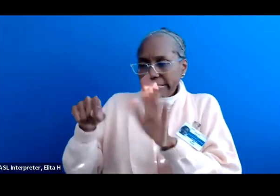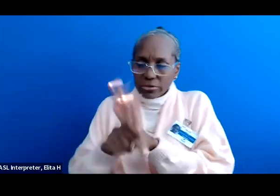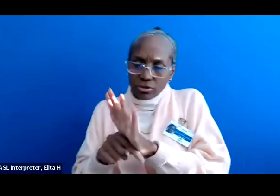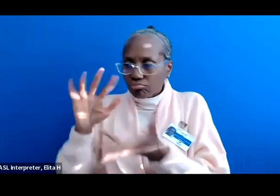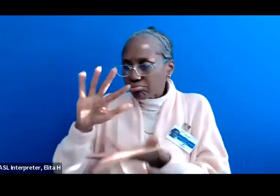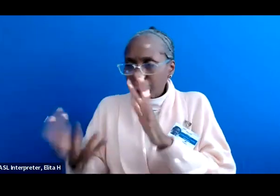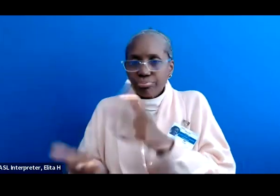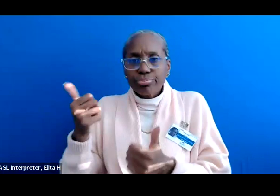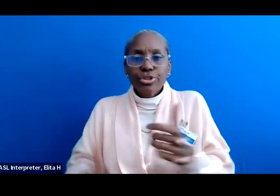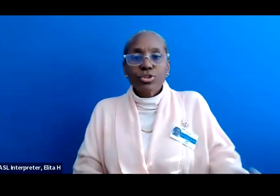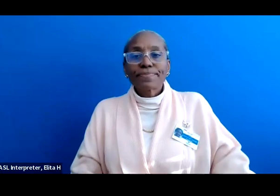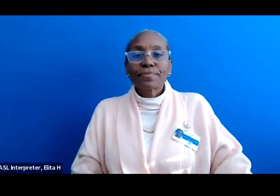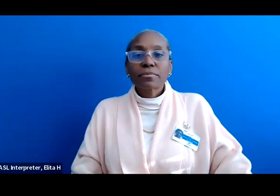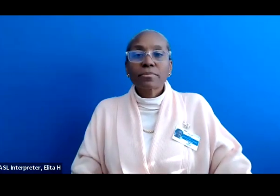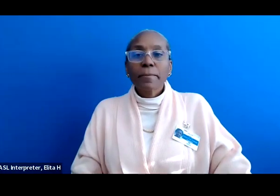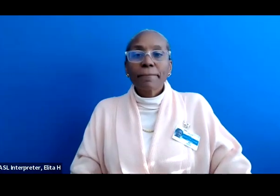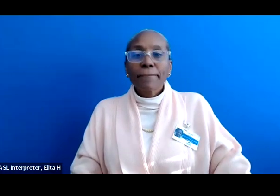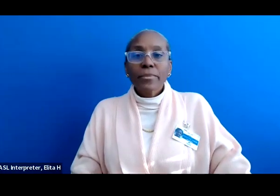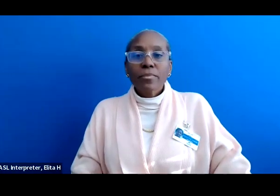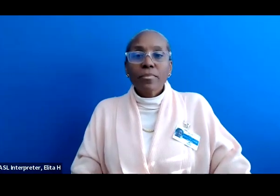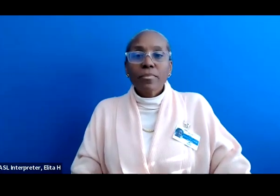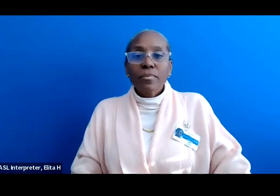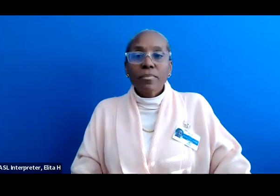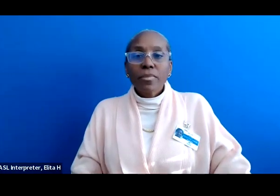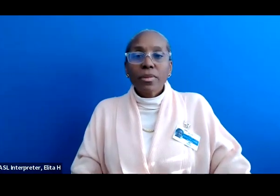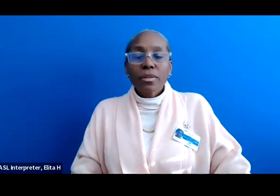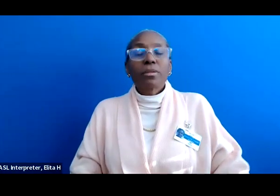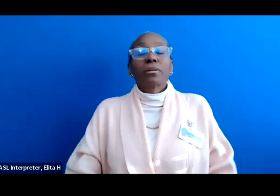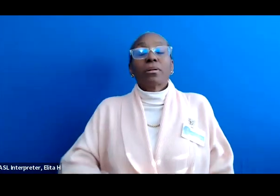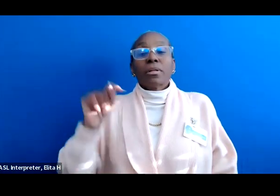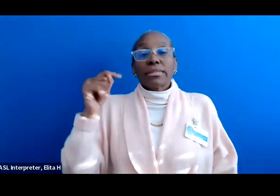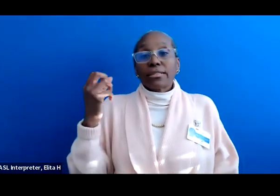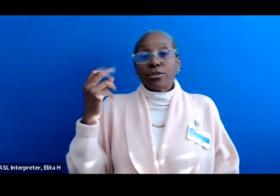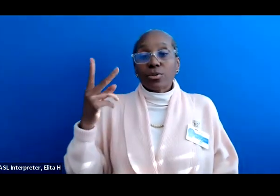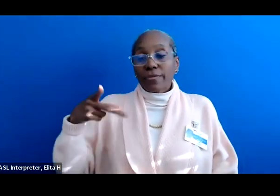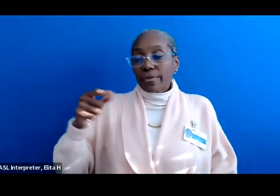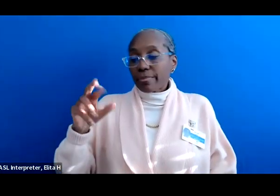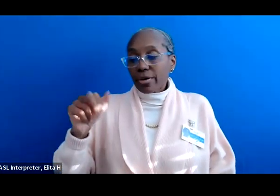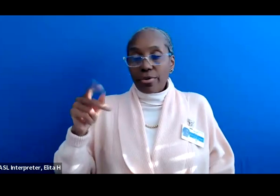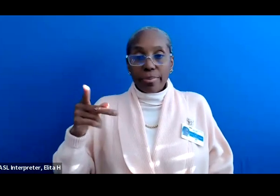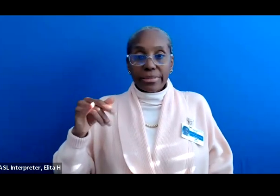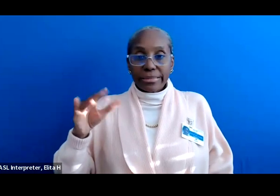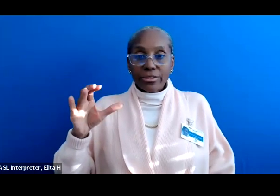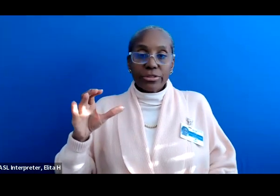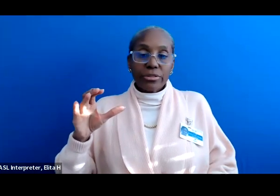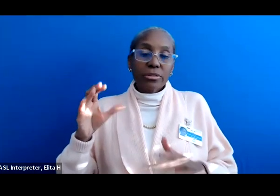Here's a person that’s a T12 paraplegic, and now getting reoccurring urine infections.